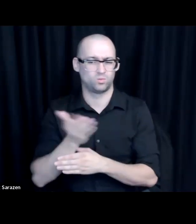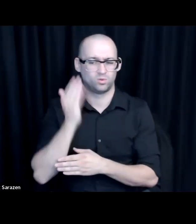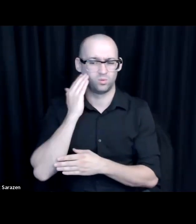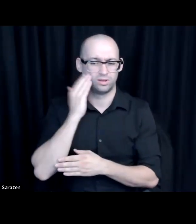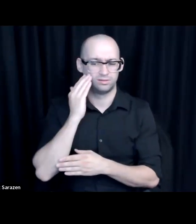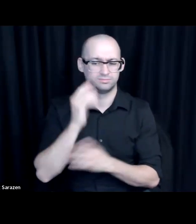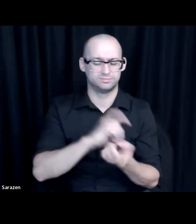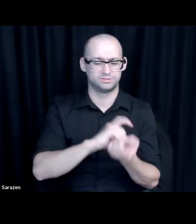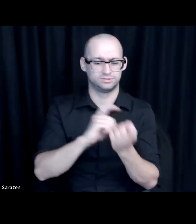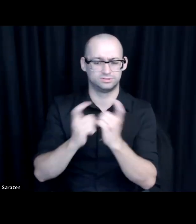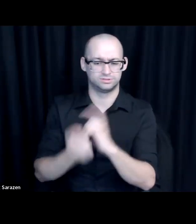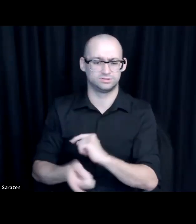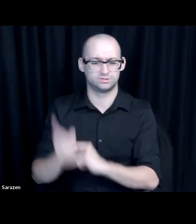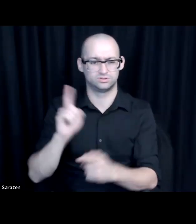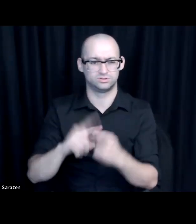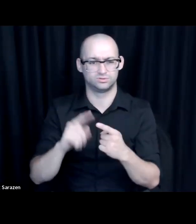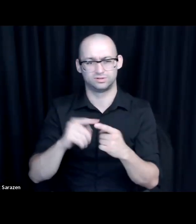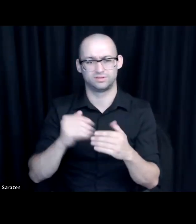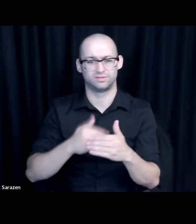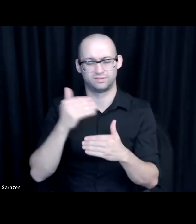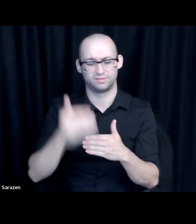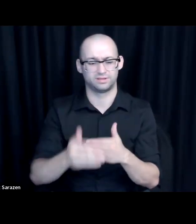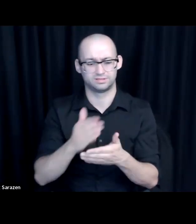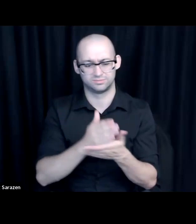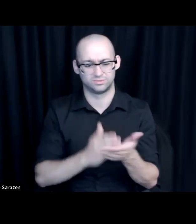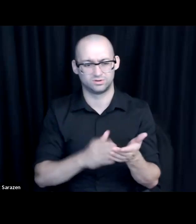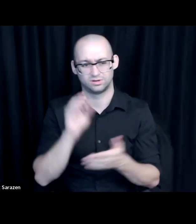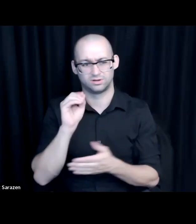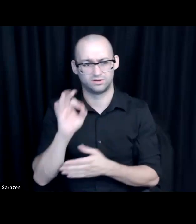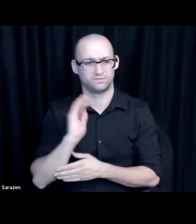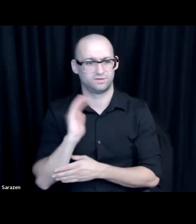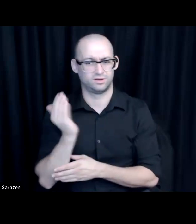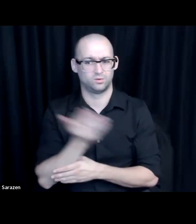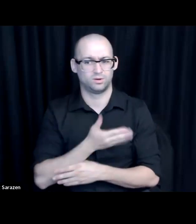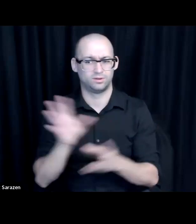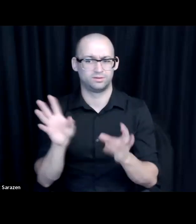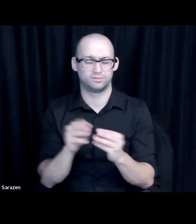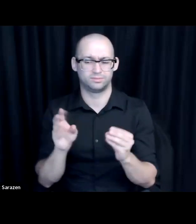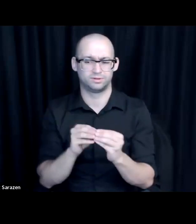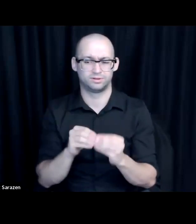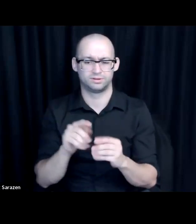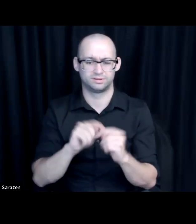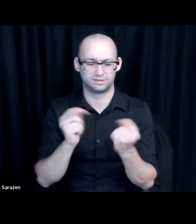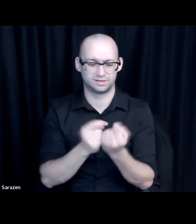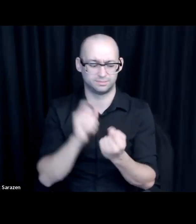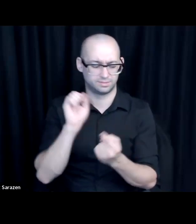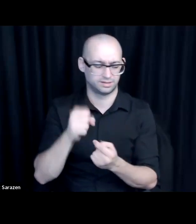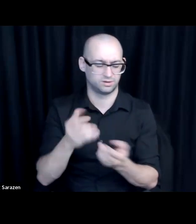to the to the next portion of our meeting. And team, can we bring the slides back up?